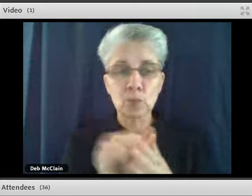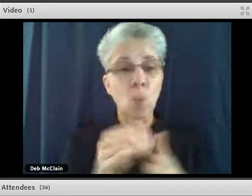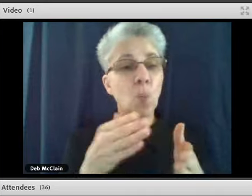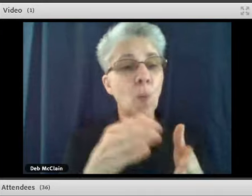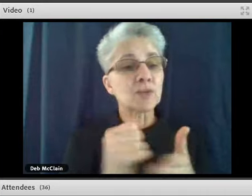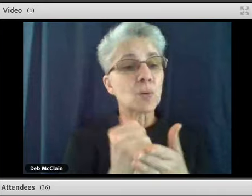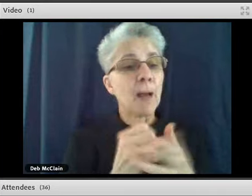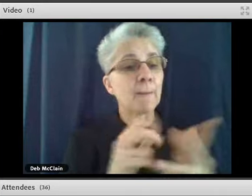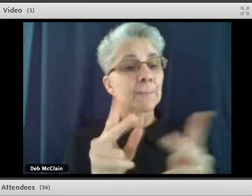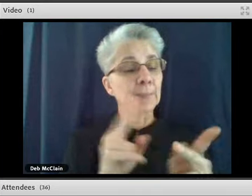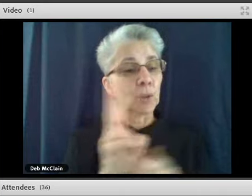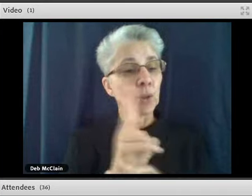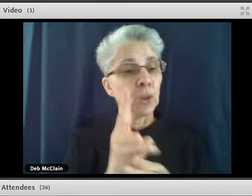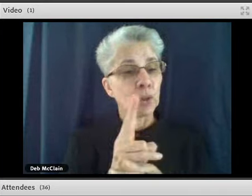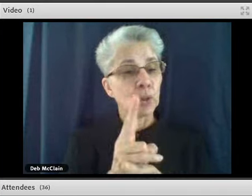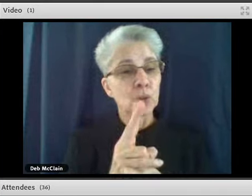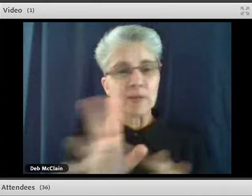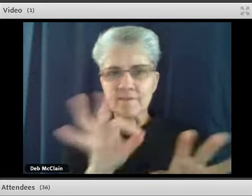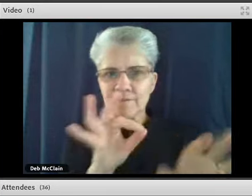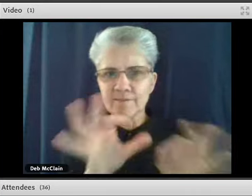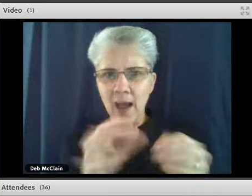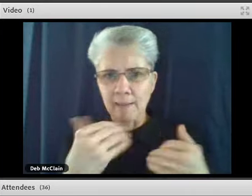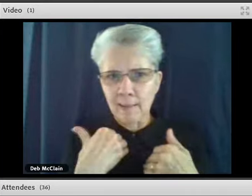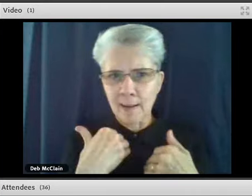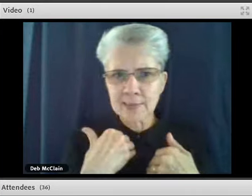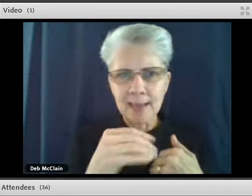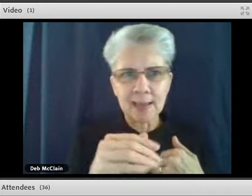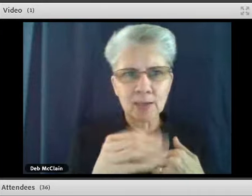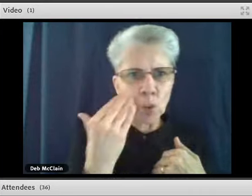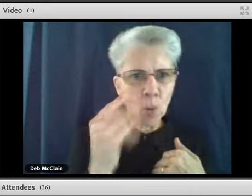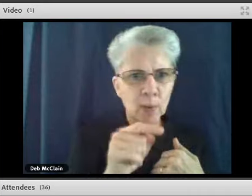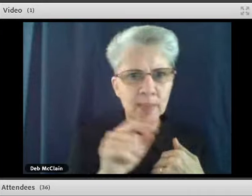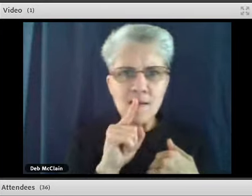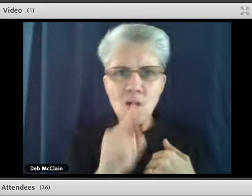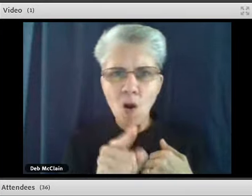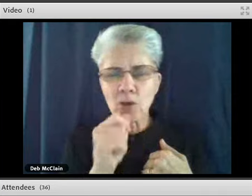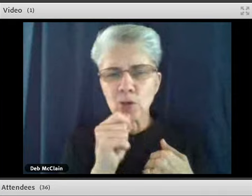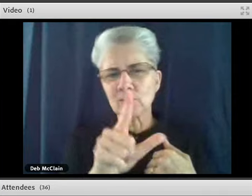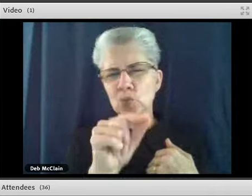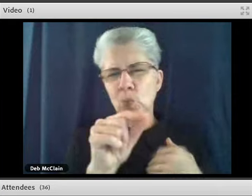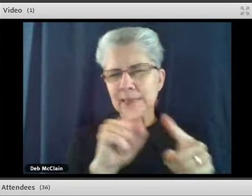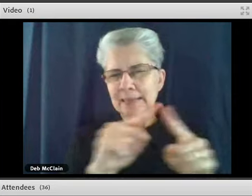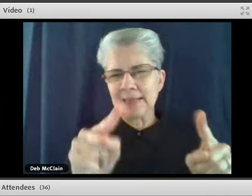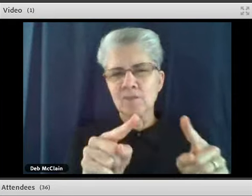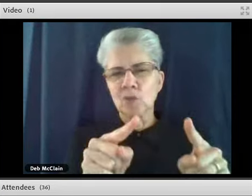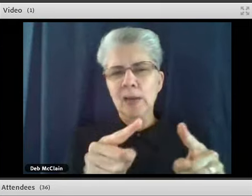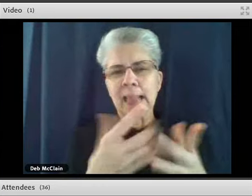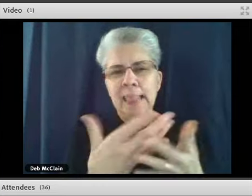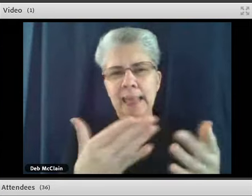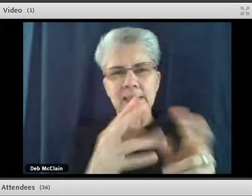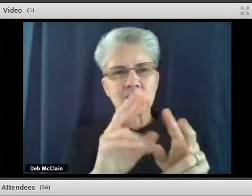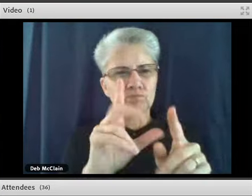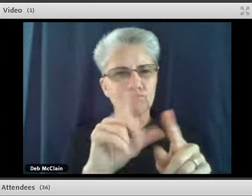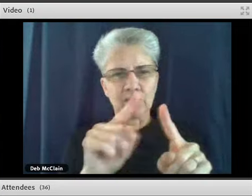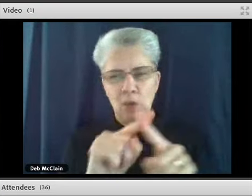So, there's ways to help users navigate, find content, and determine where they are. So, you don't want to have 20 different navigational things.